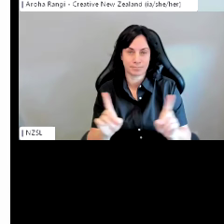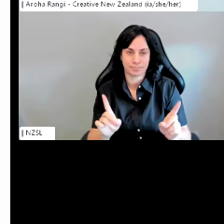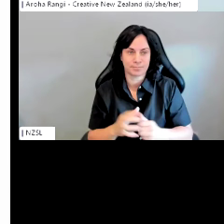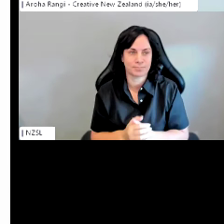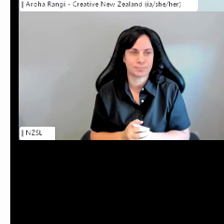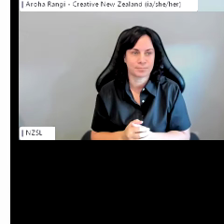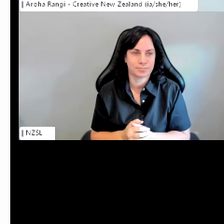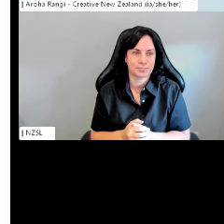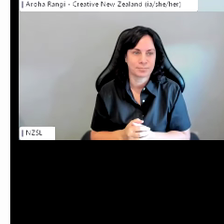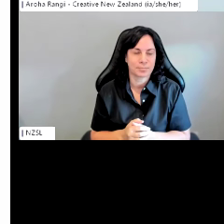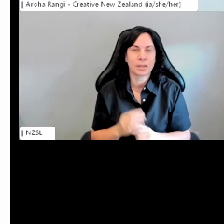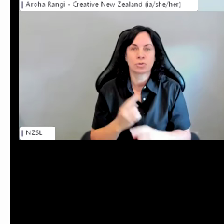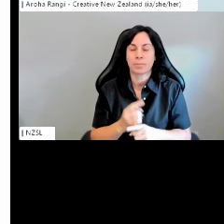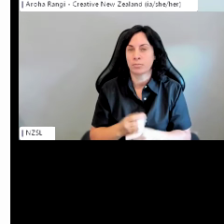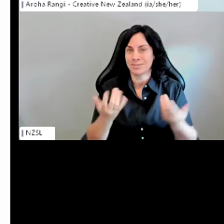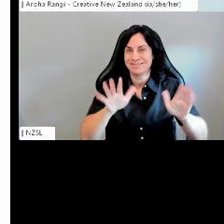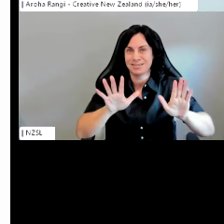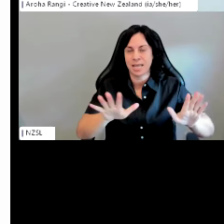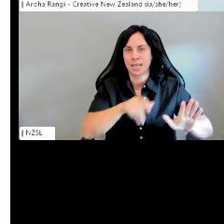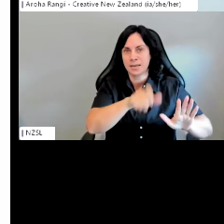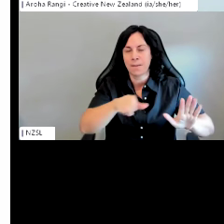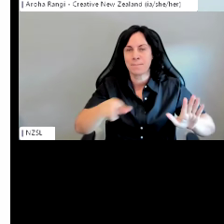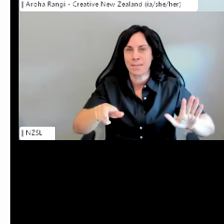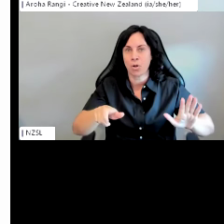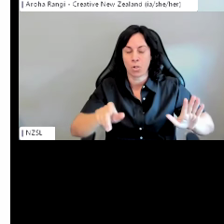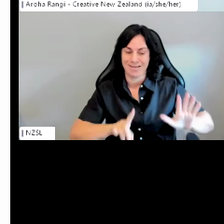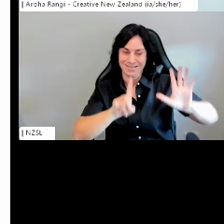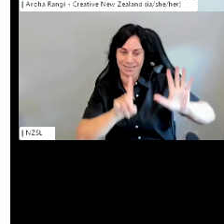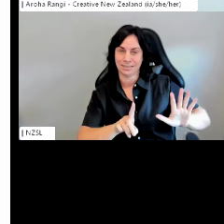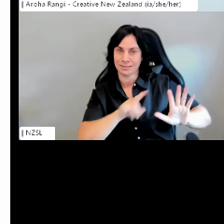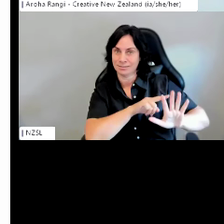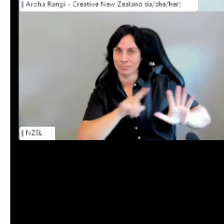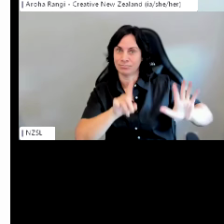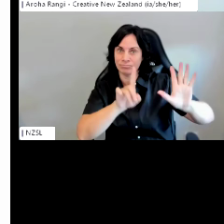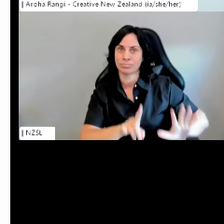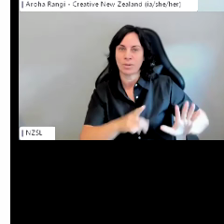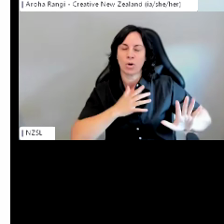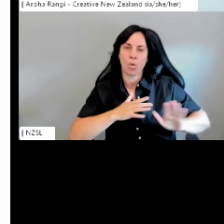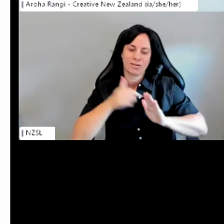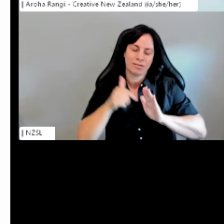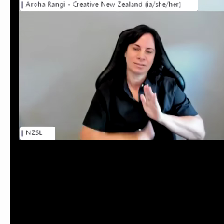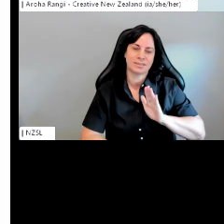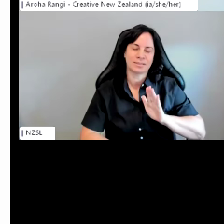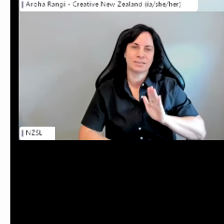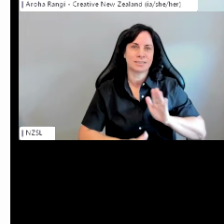in 10 are also seeking what we've called deep fulfillment. So that could be intellectual,